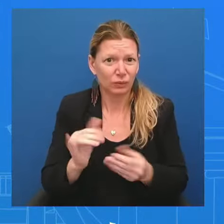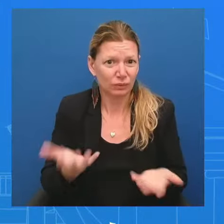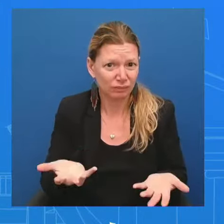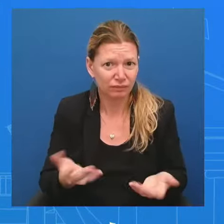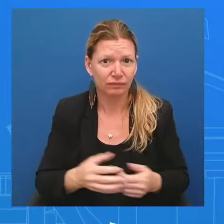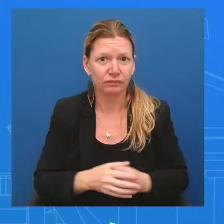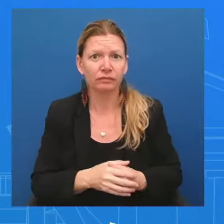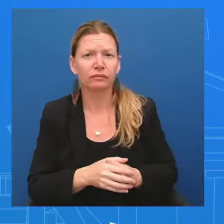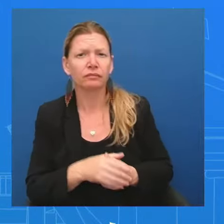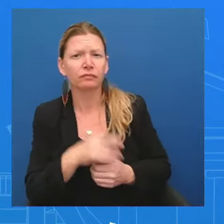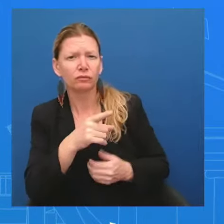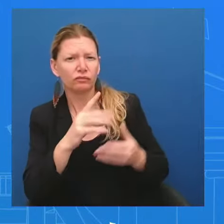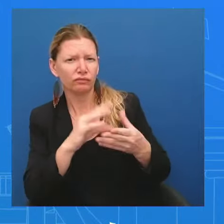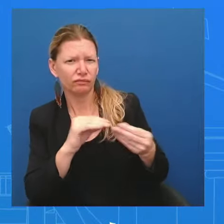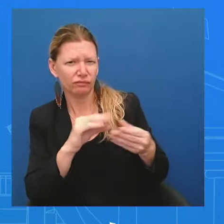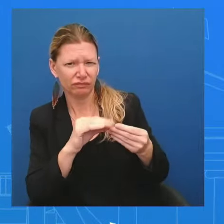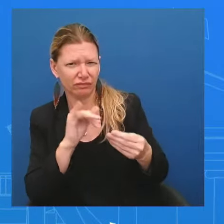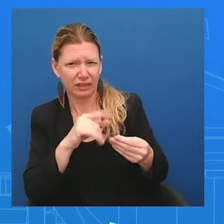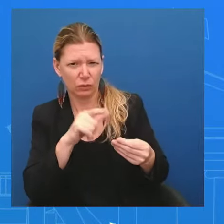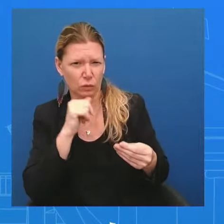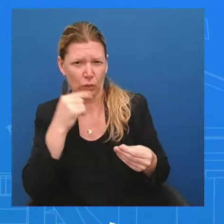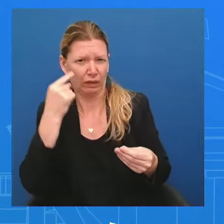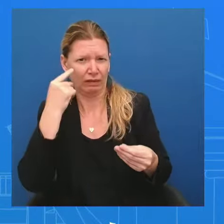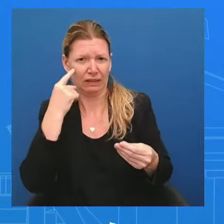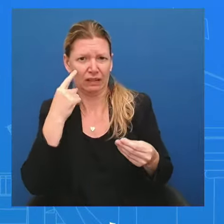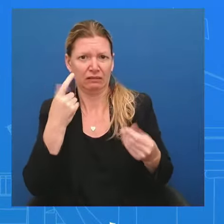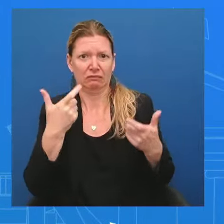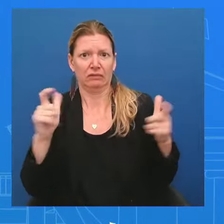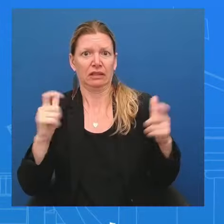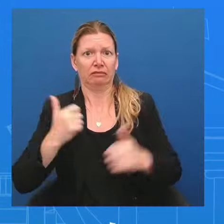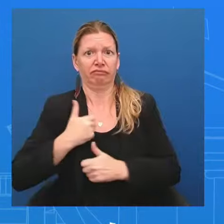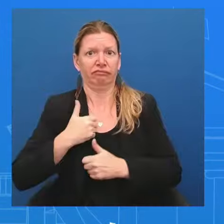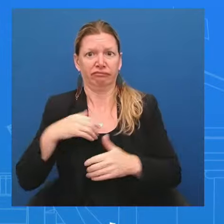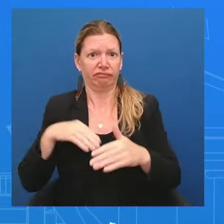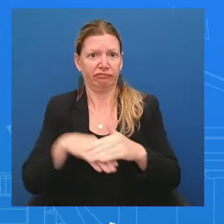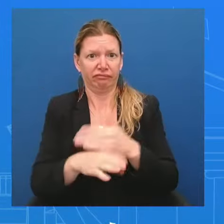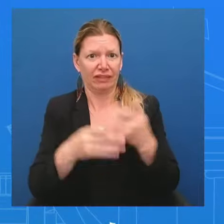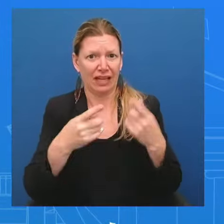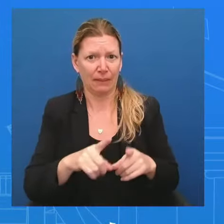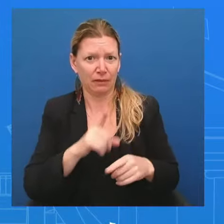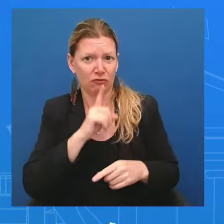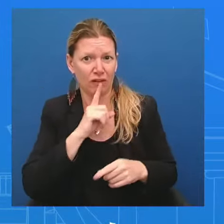but as you note, this is a densely populated area. It all is. I understand this might be a secondary explosion.